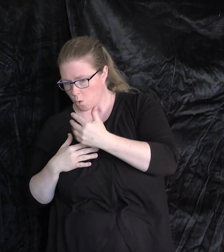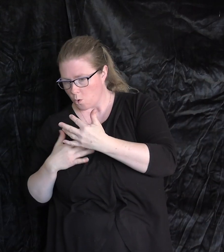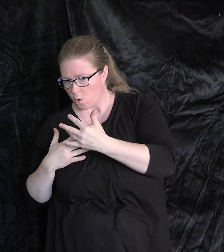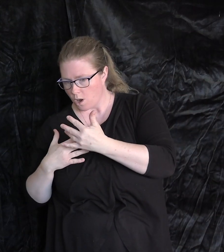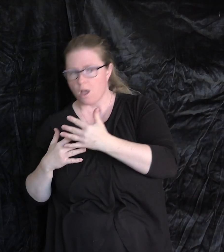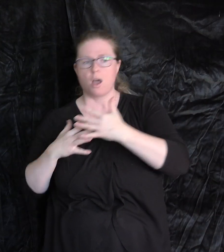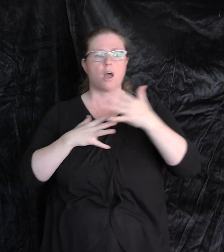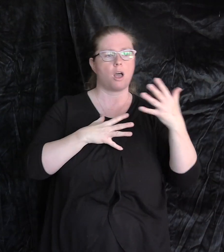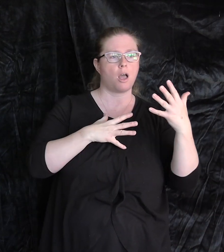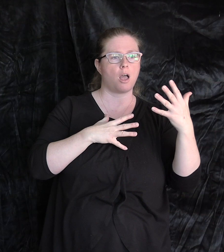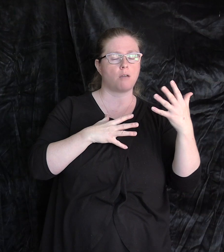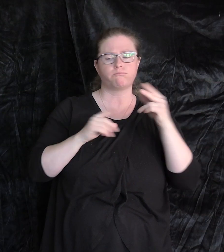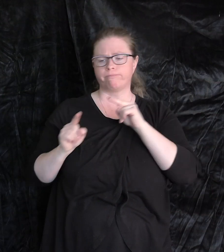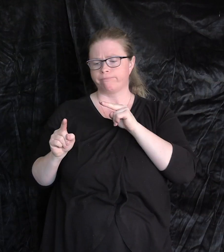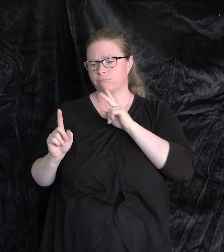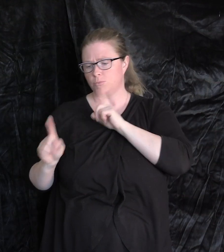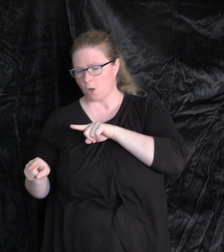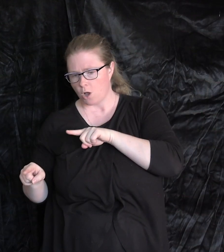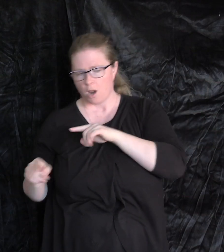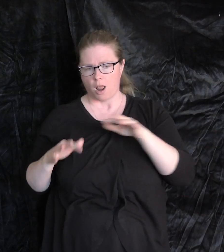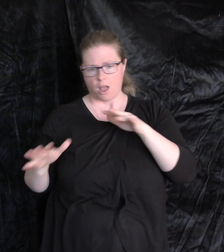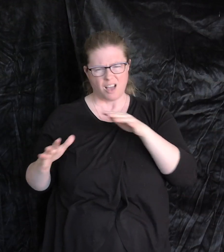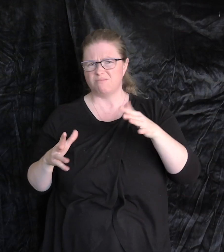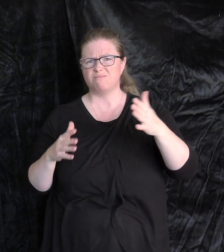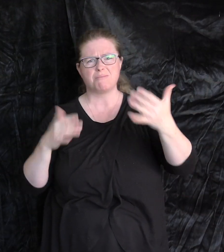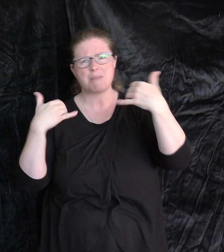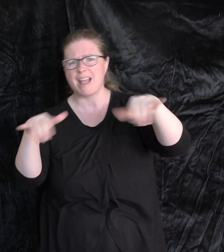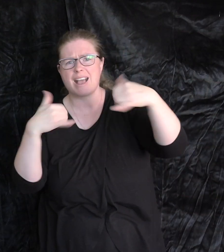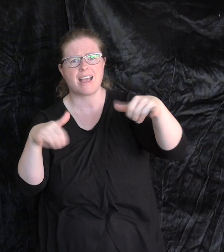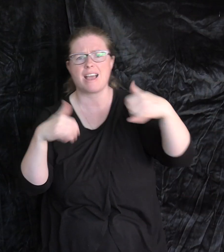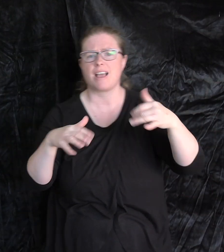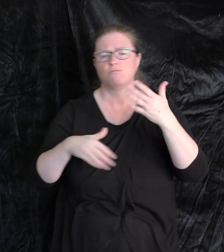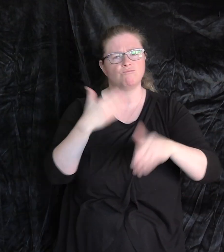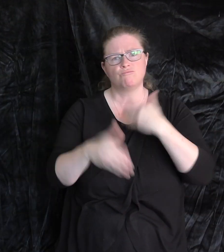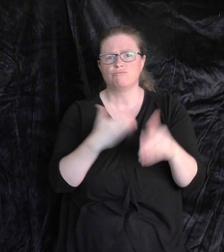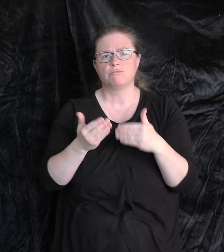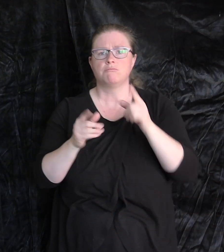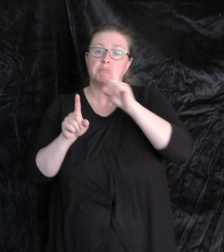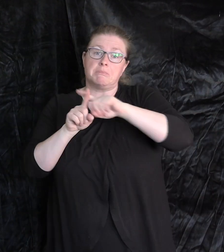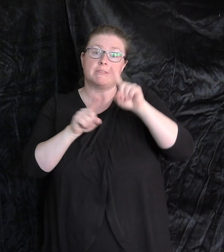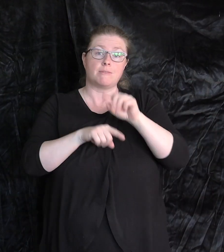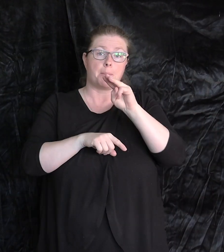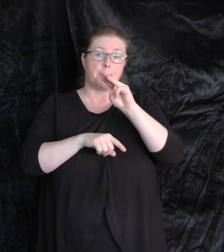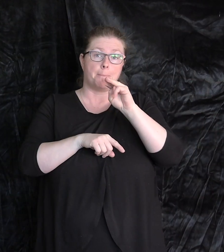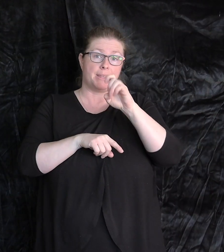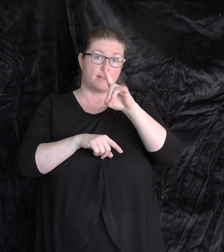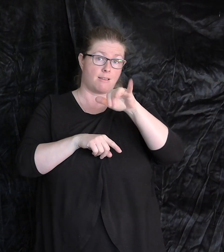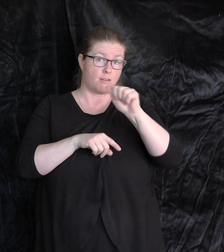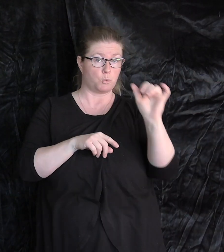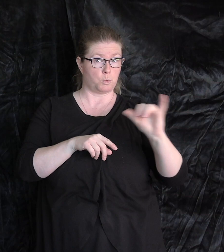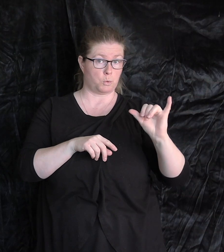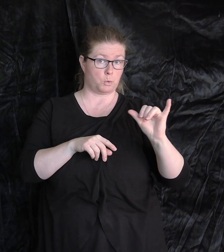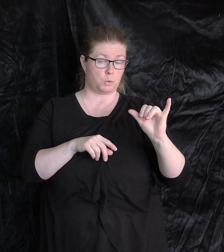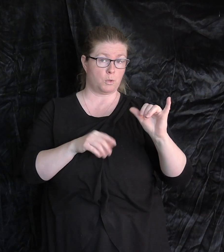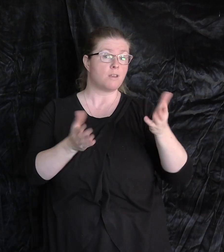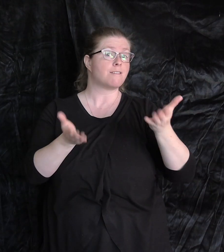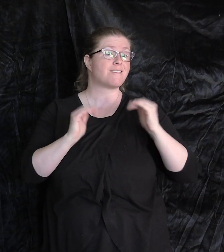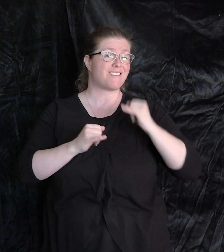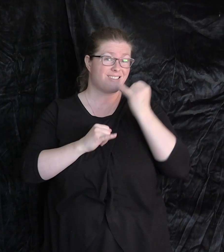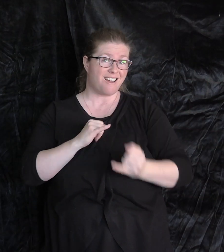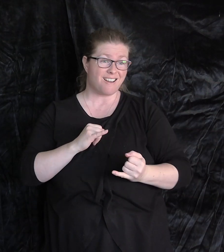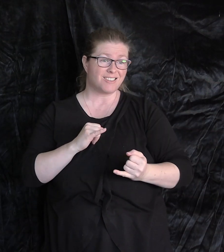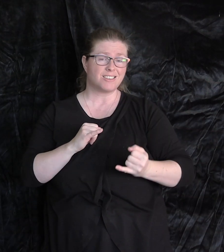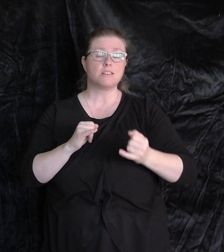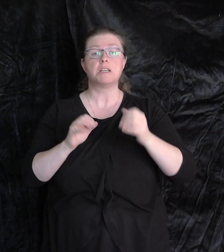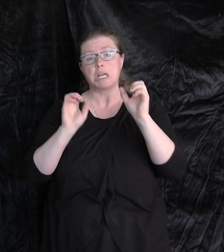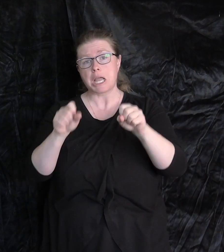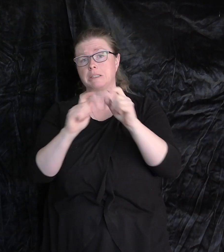etc. Feel free to use or combine different media. And finally co-creative improvisation.